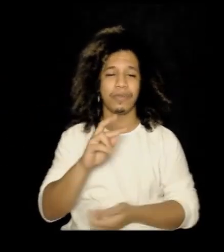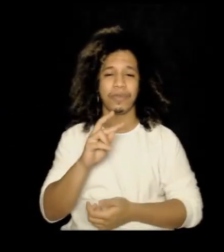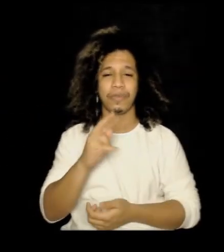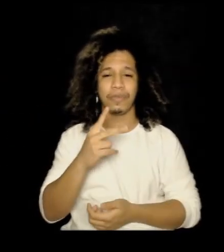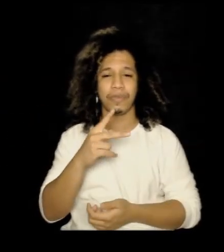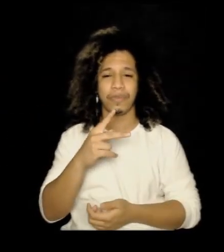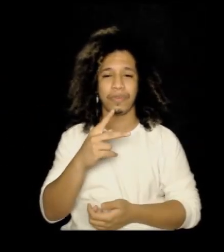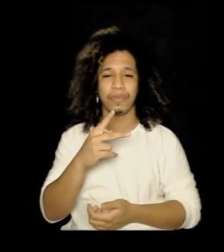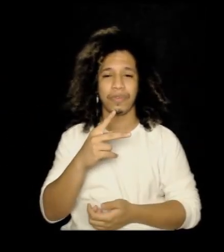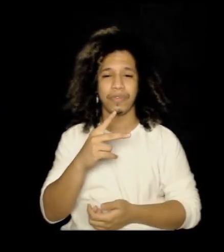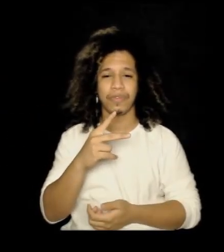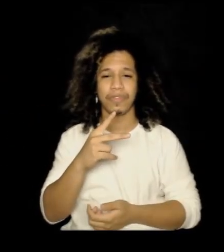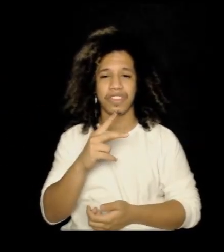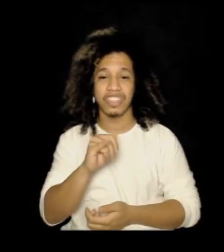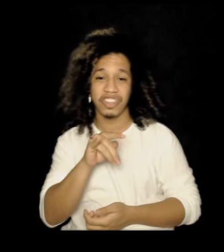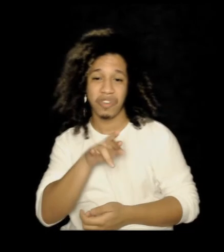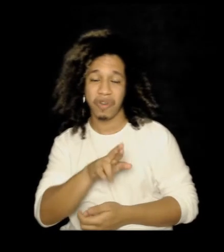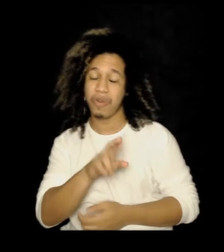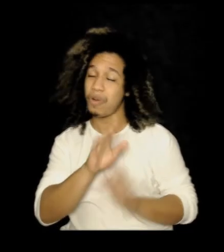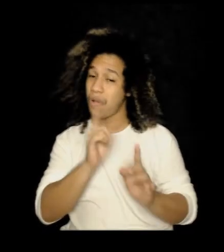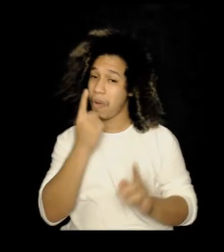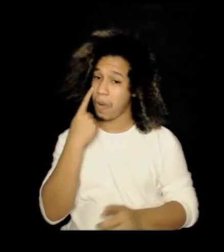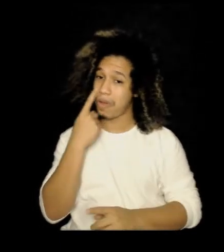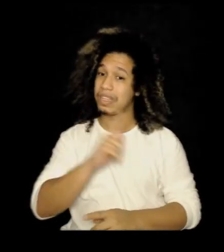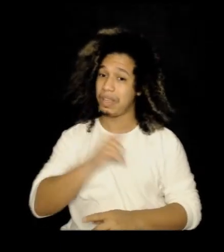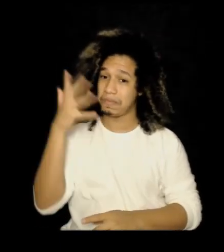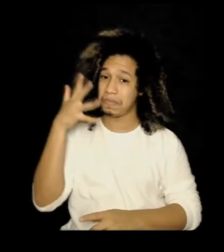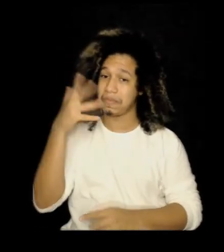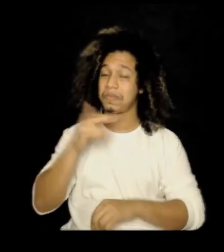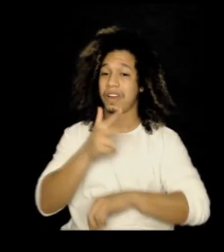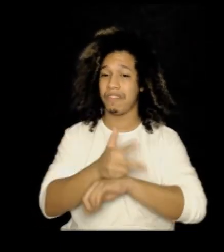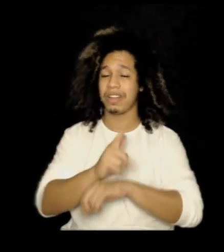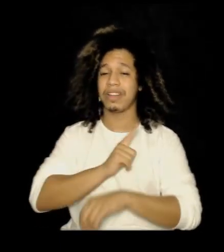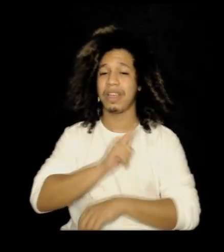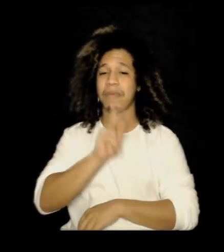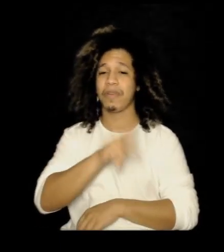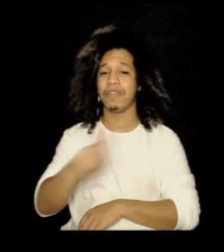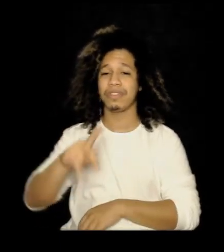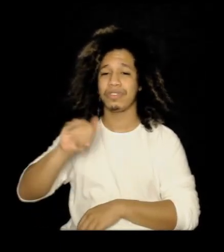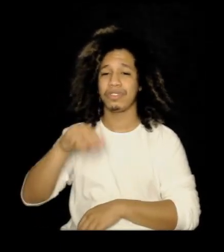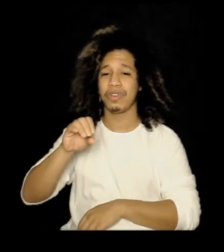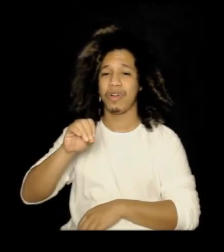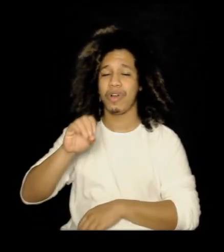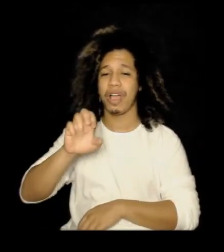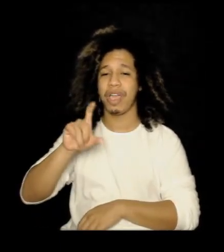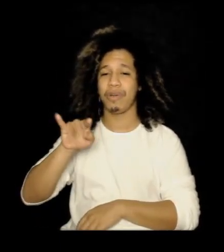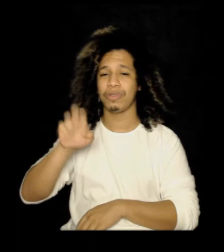Well, Igor, if I were you I wouldn’t miss the other recorded talks! Professor Joelton Duarte,